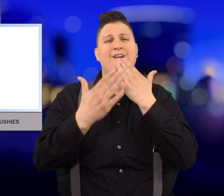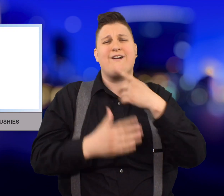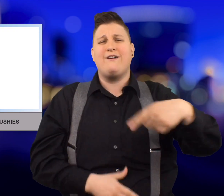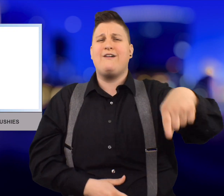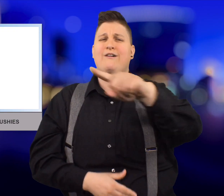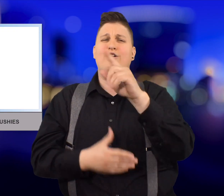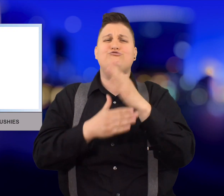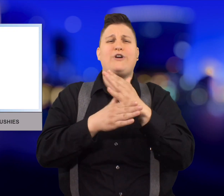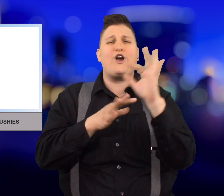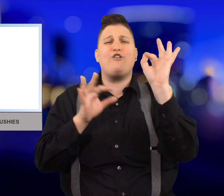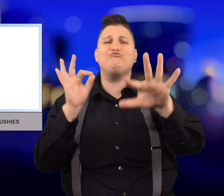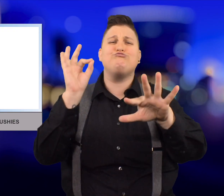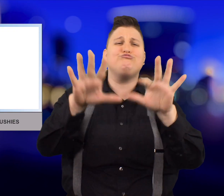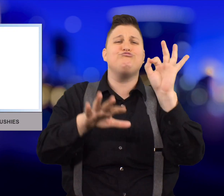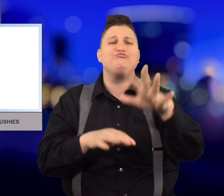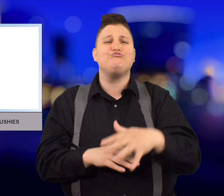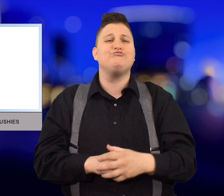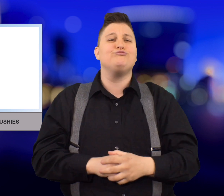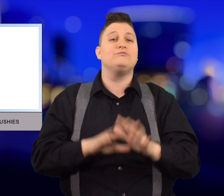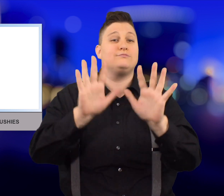Thank you for sharing everyone.